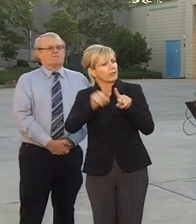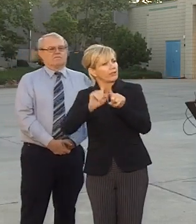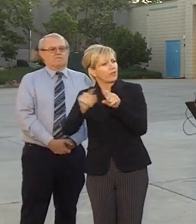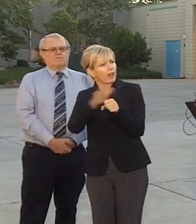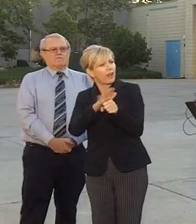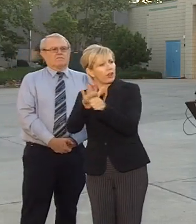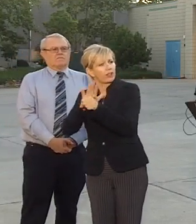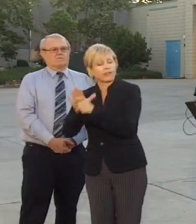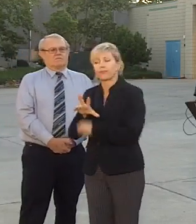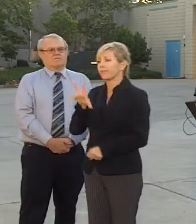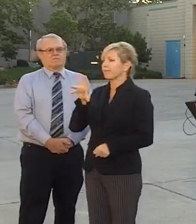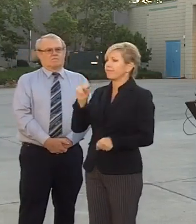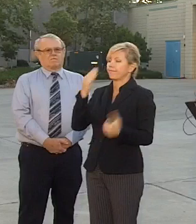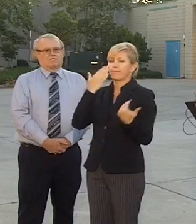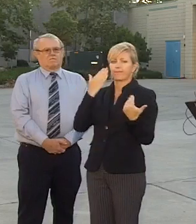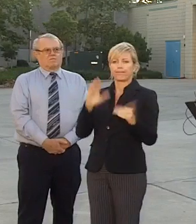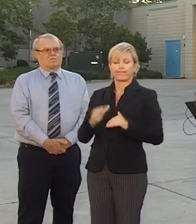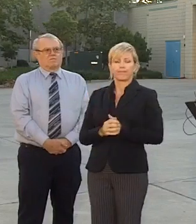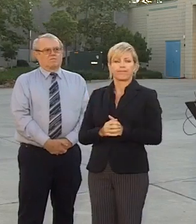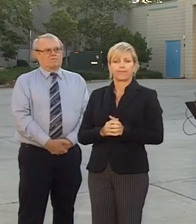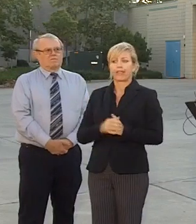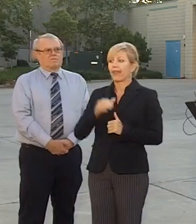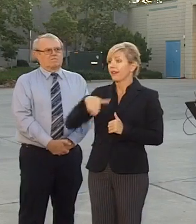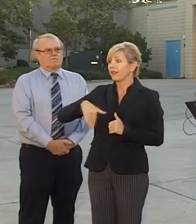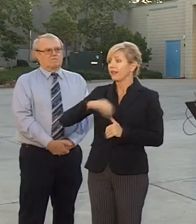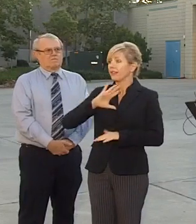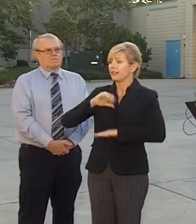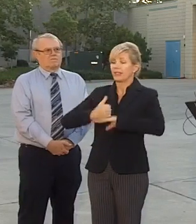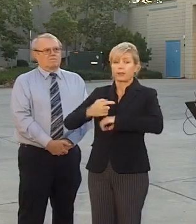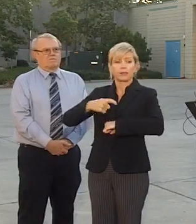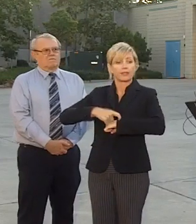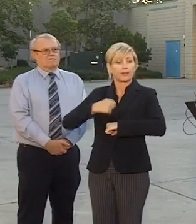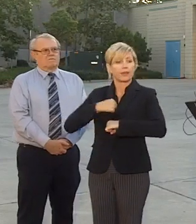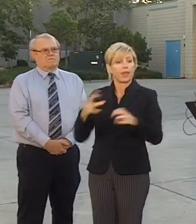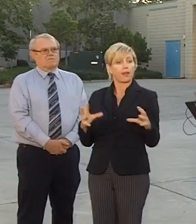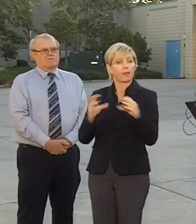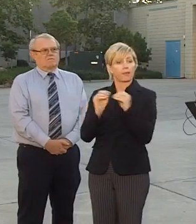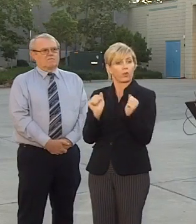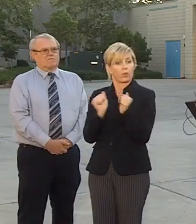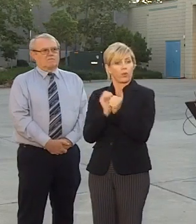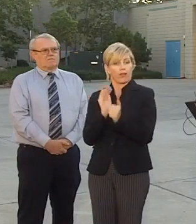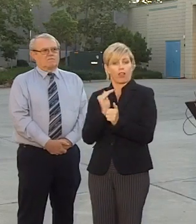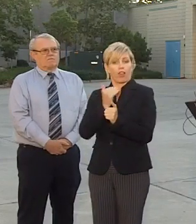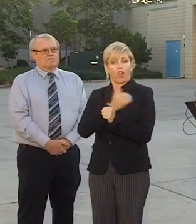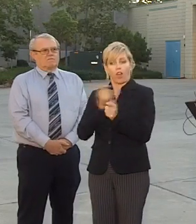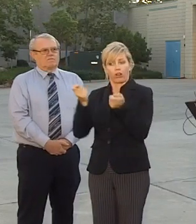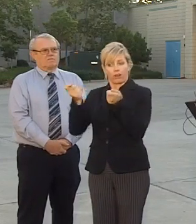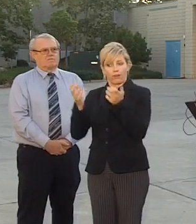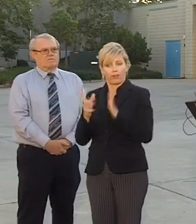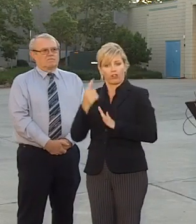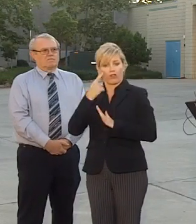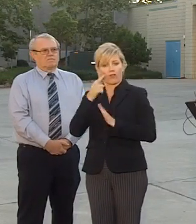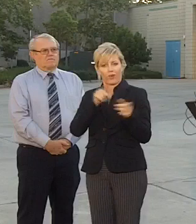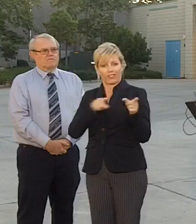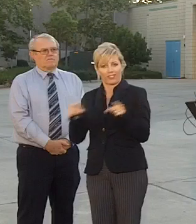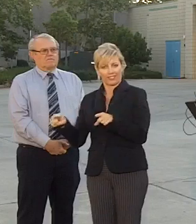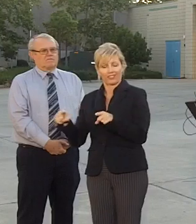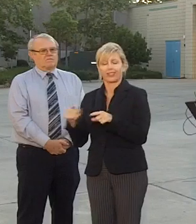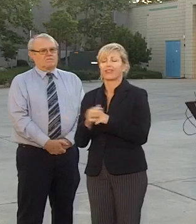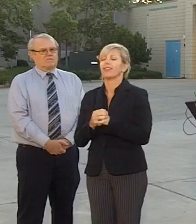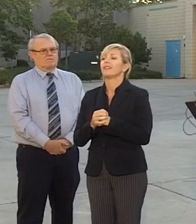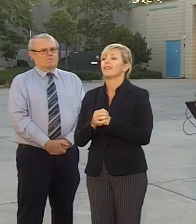no haven't I'm going to be meeting with our incident commander after this media briefing